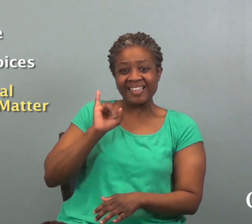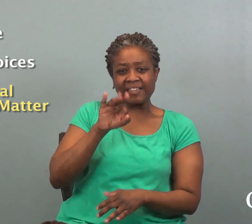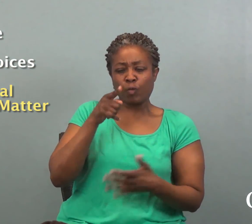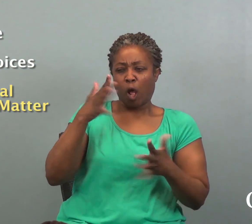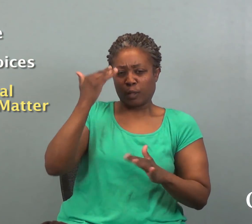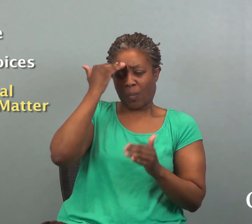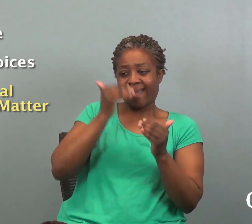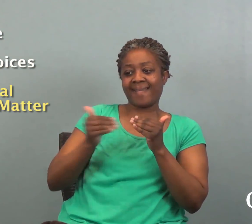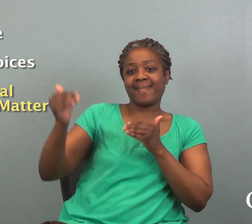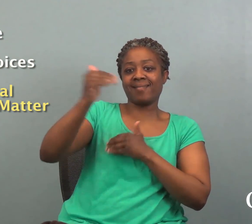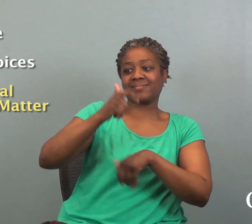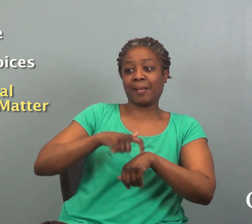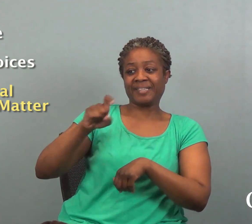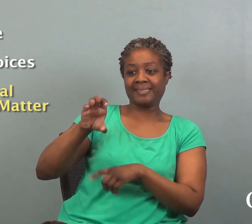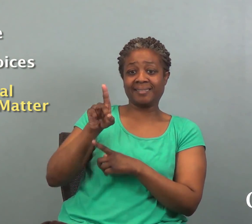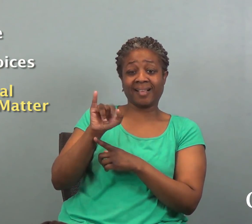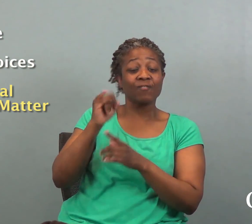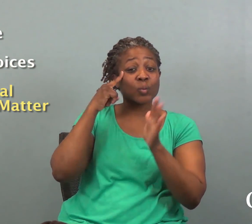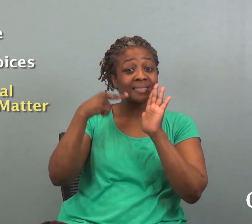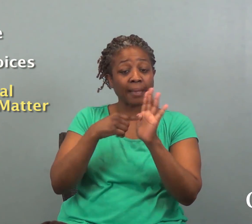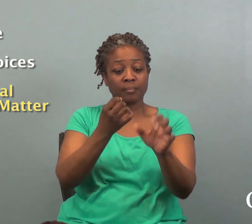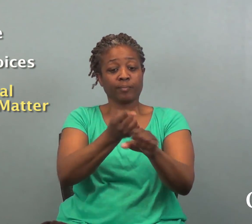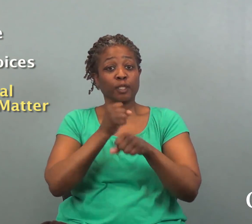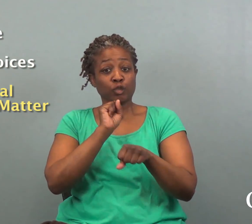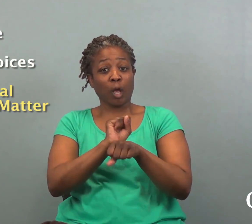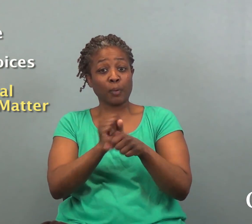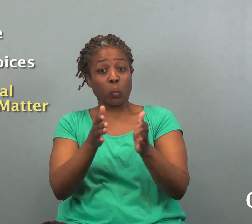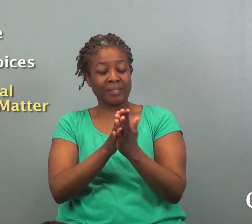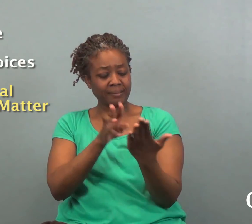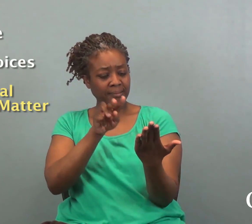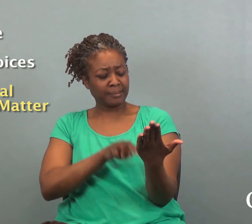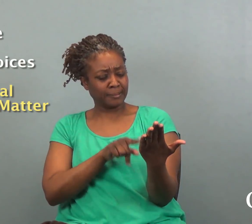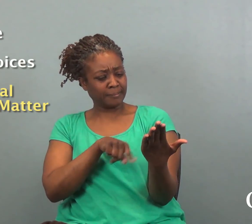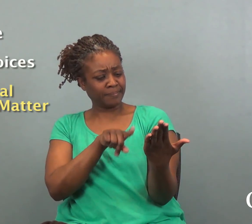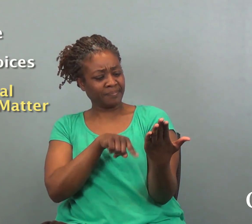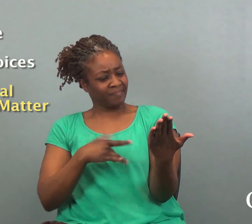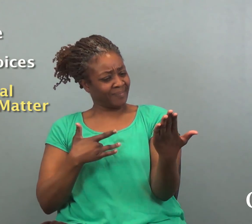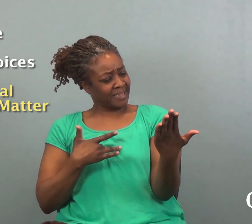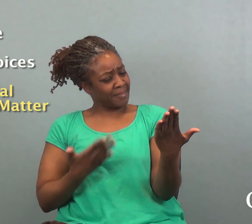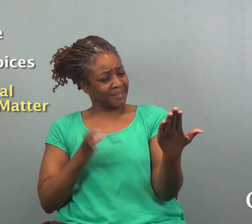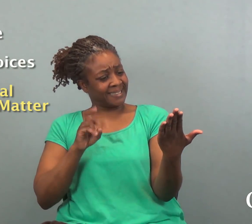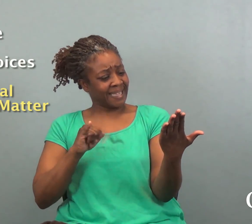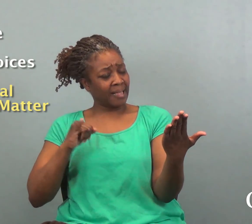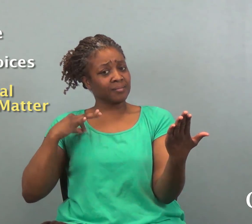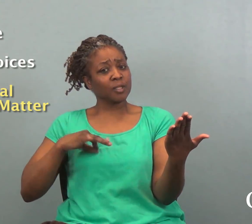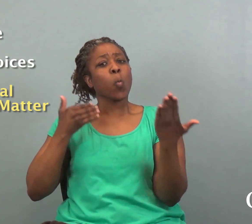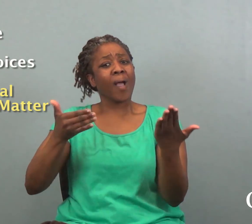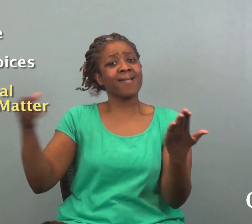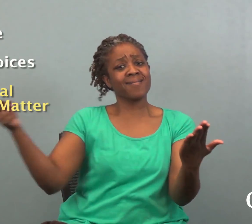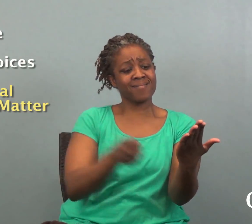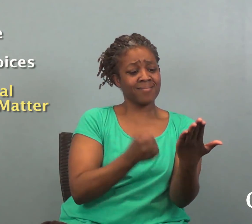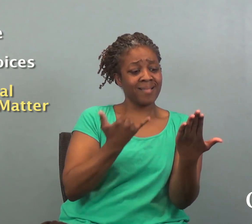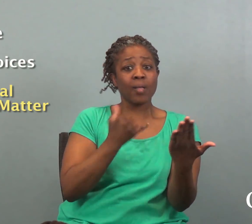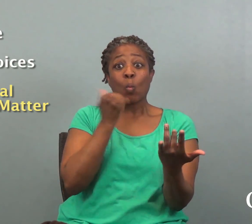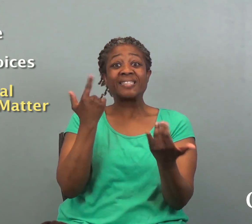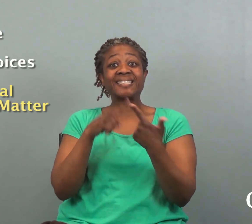Ideally, you should know ahead of time whether a CDI will be a good fit for the assignment. When you receive the job assignment, if you get the sense that a CDI would be beneficial in the setting,